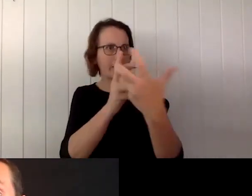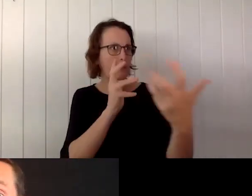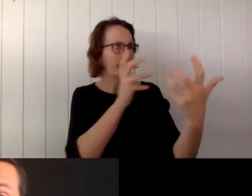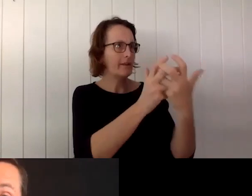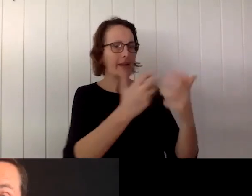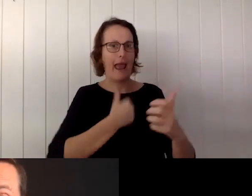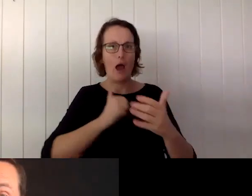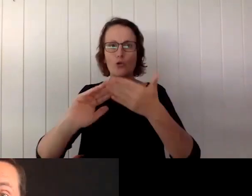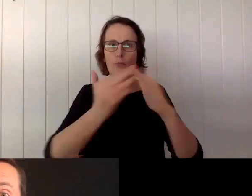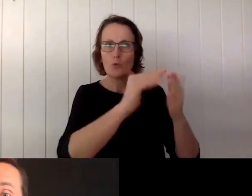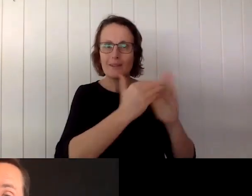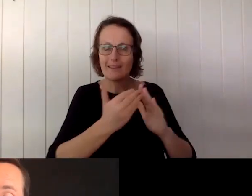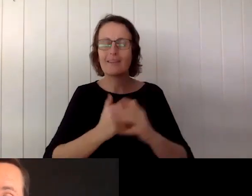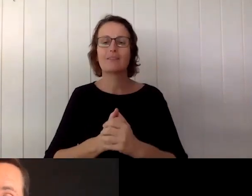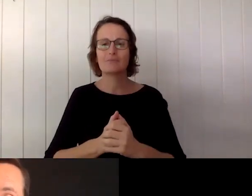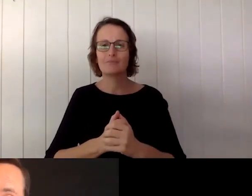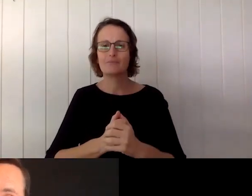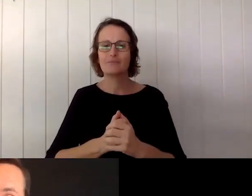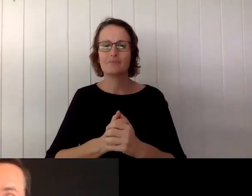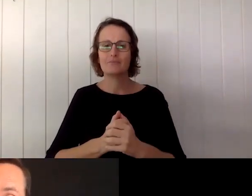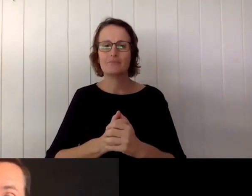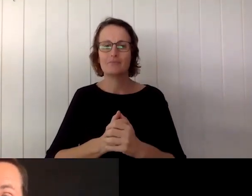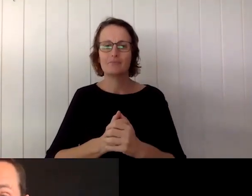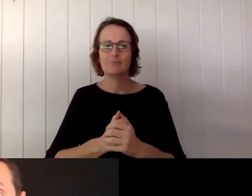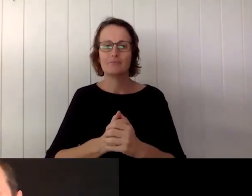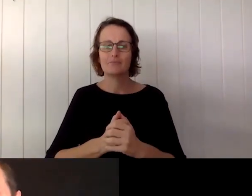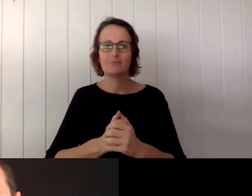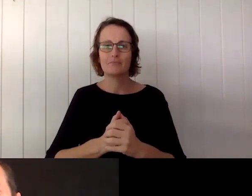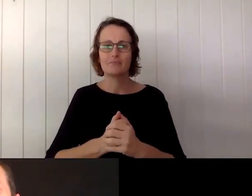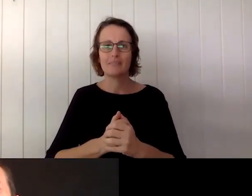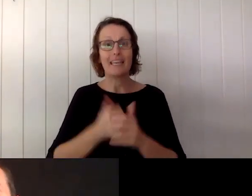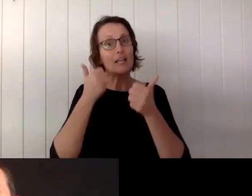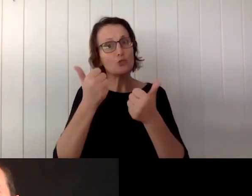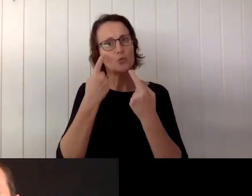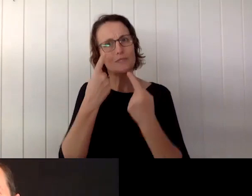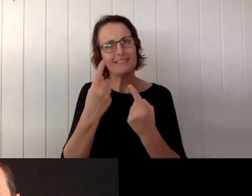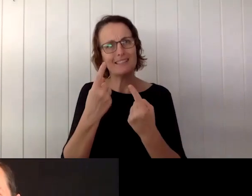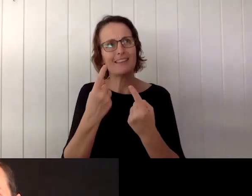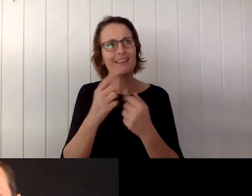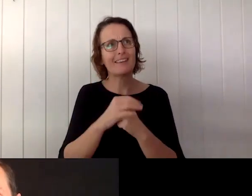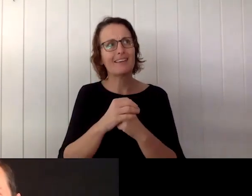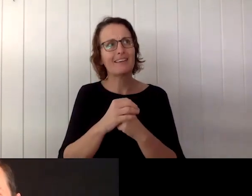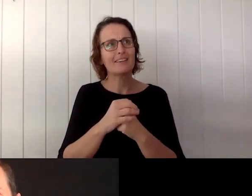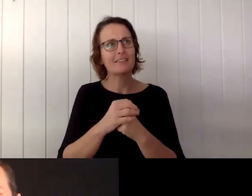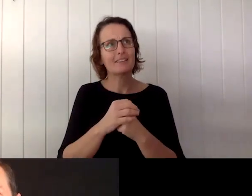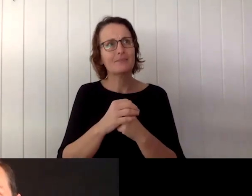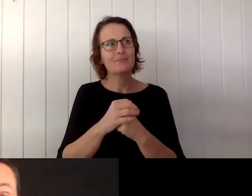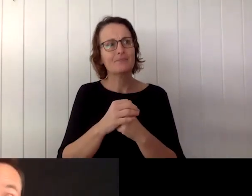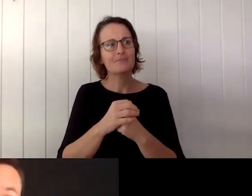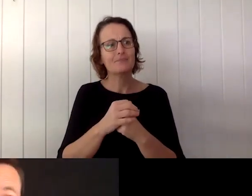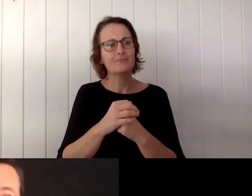stakeholders. And it's really good to sort of see how empathetic